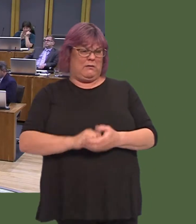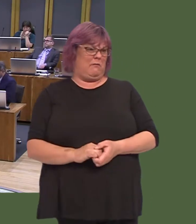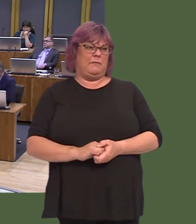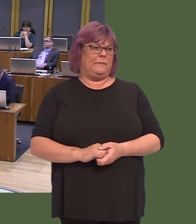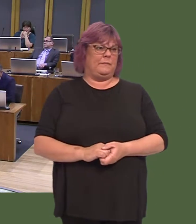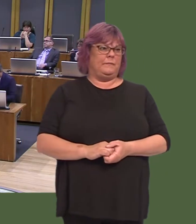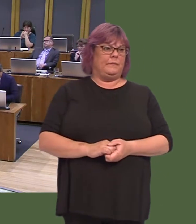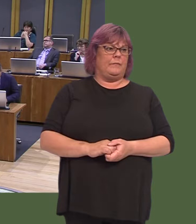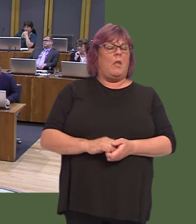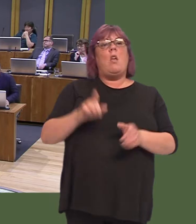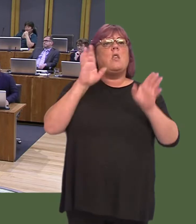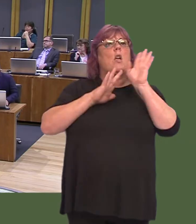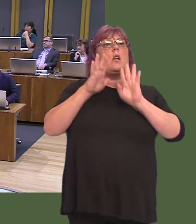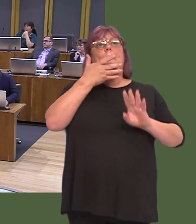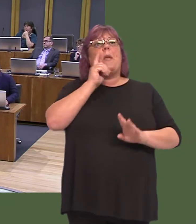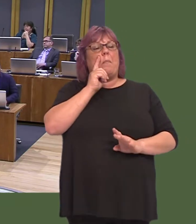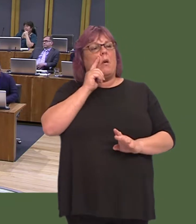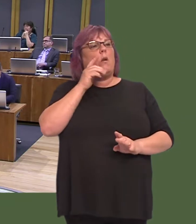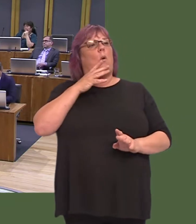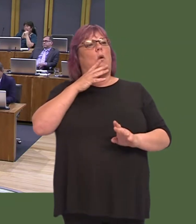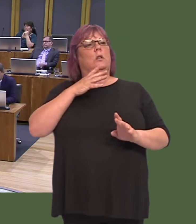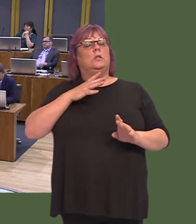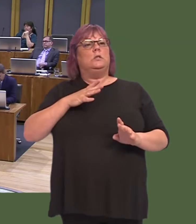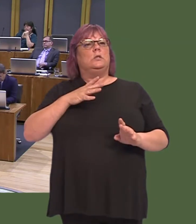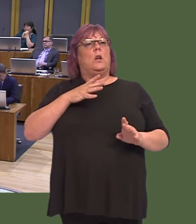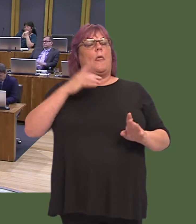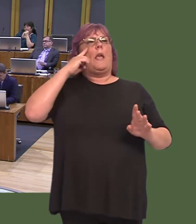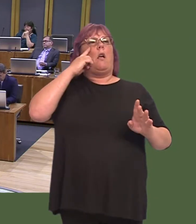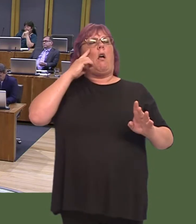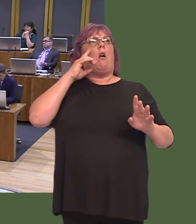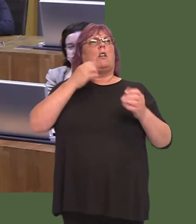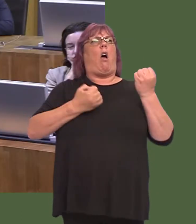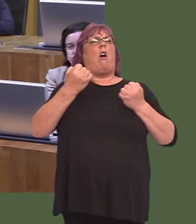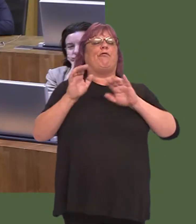They are more enlightened, I suppose, than many of the generations older than them.